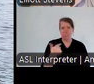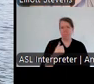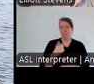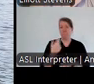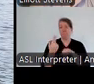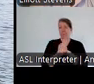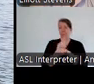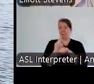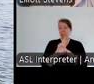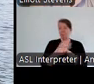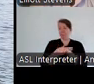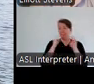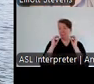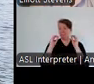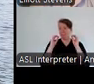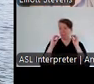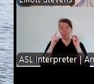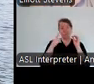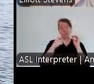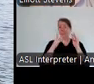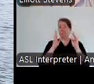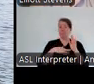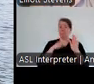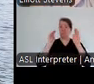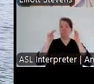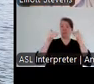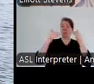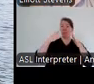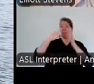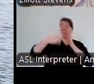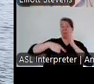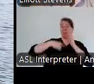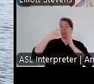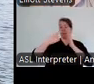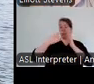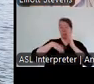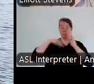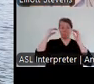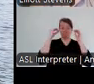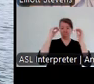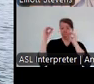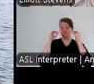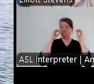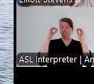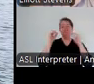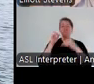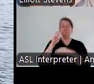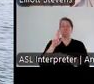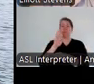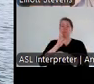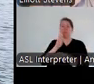Sometimes this is the focus of an hour session of teaching, or sometimes I use this in consulting one-on-one with students,